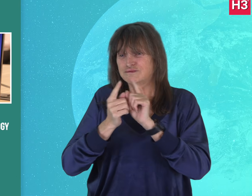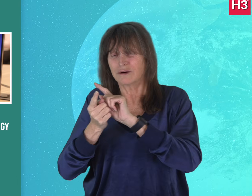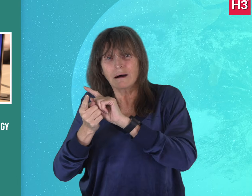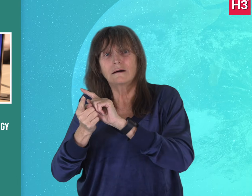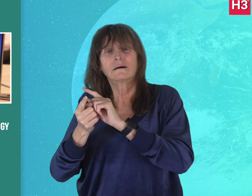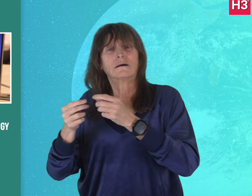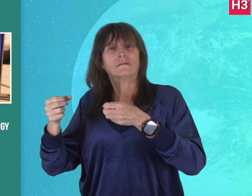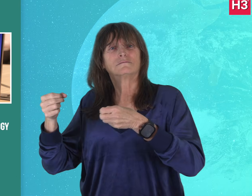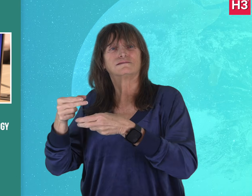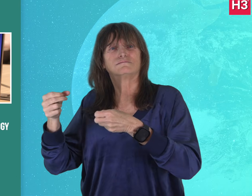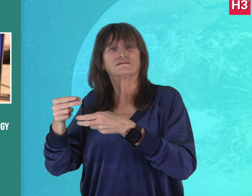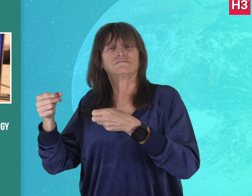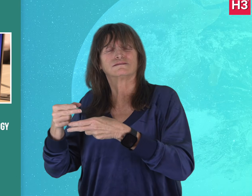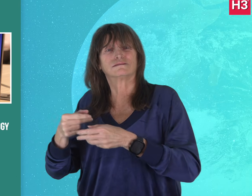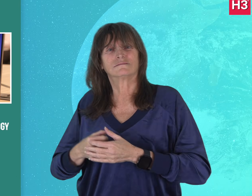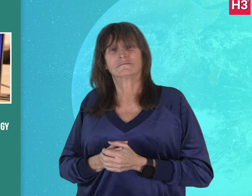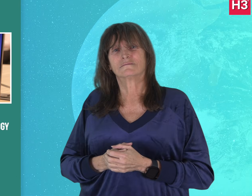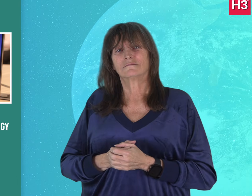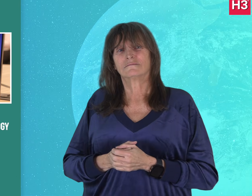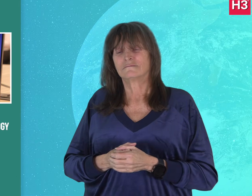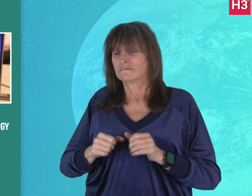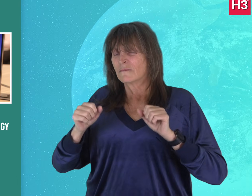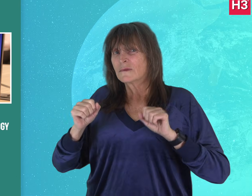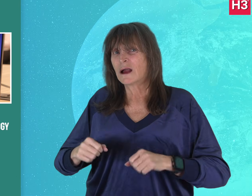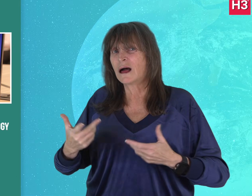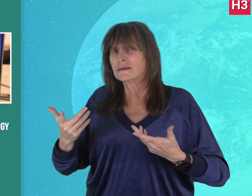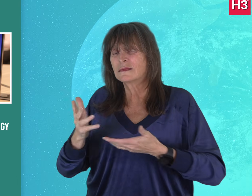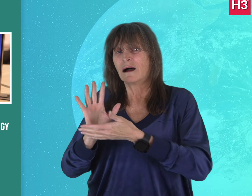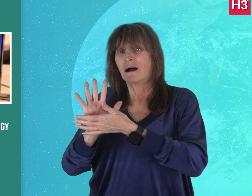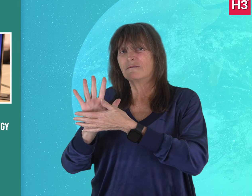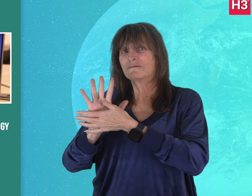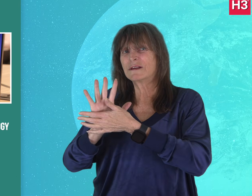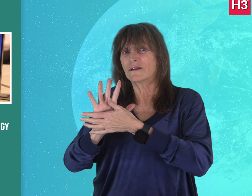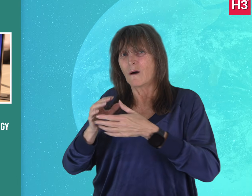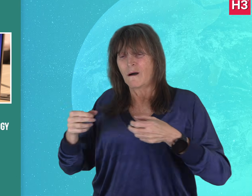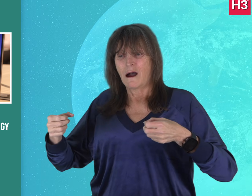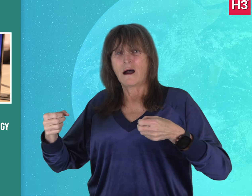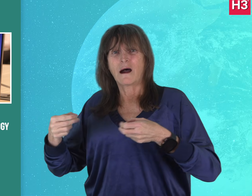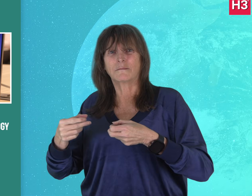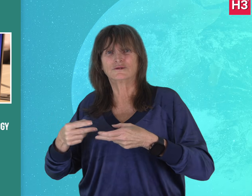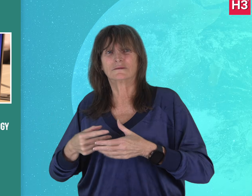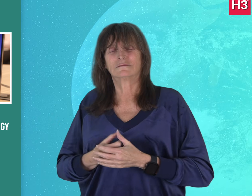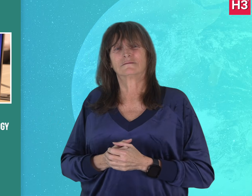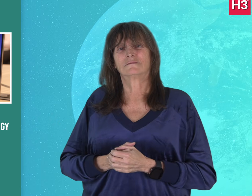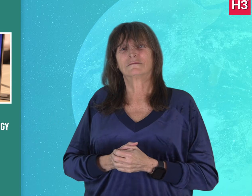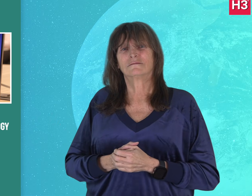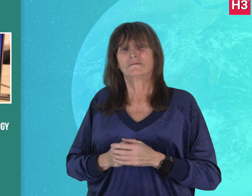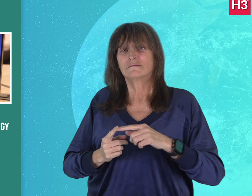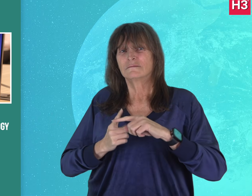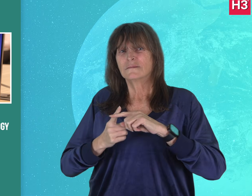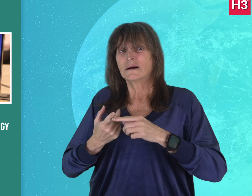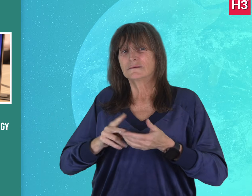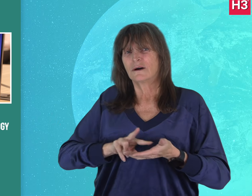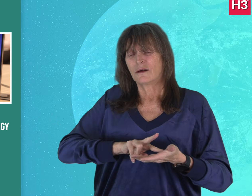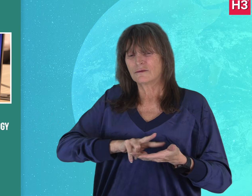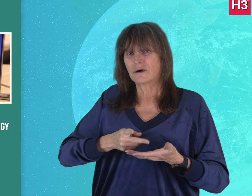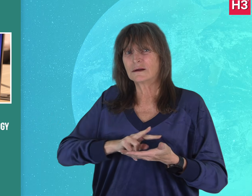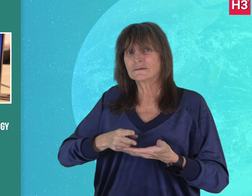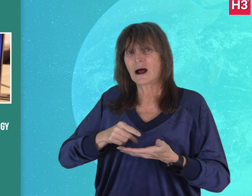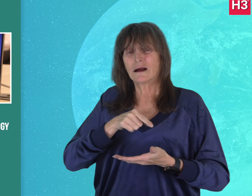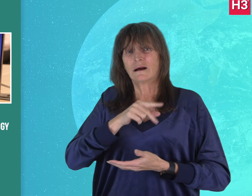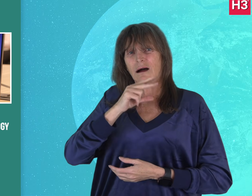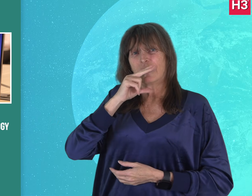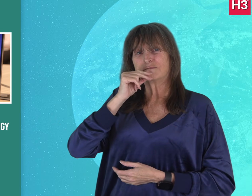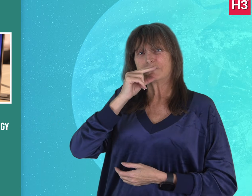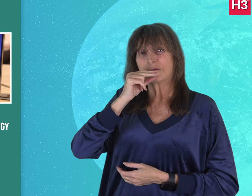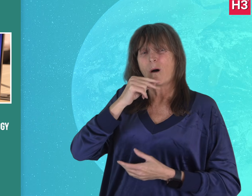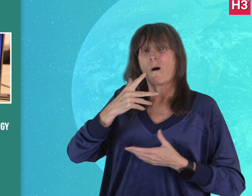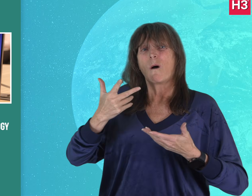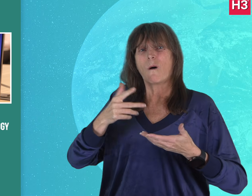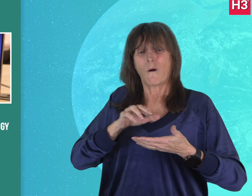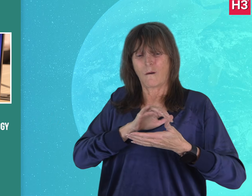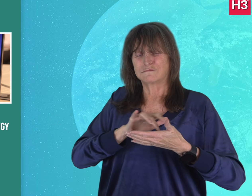into text, add captions to videos, and translate speech or